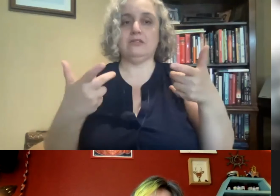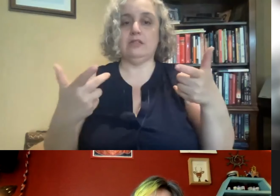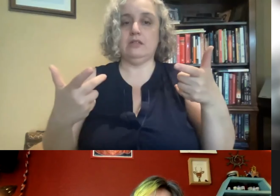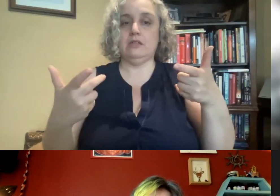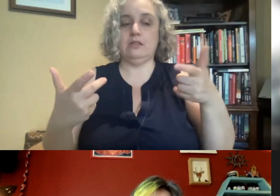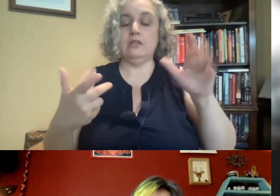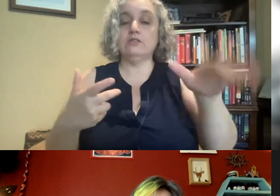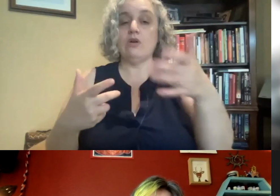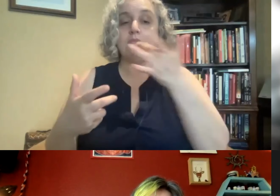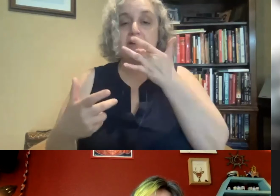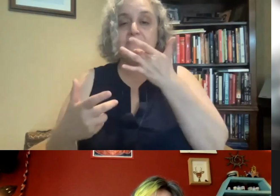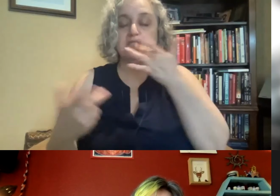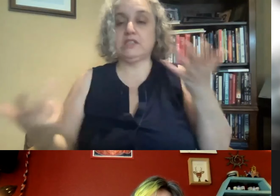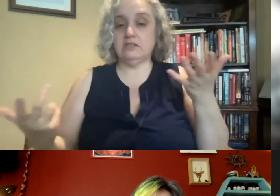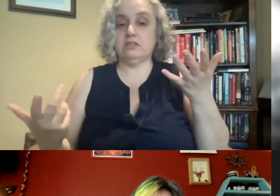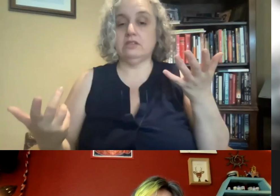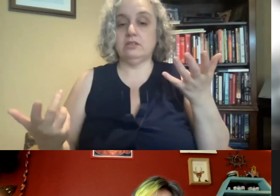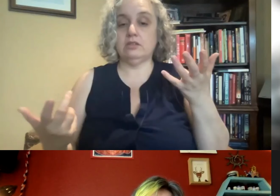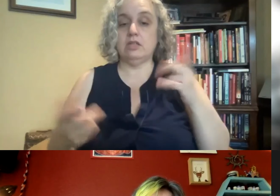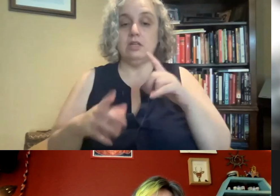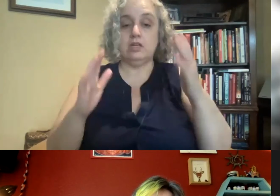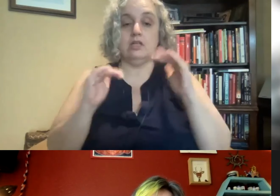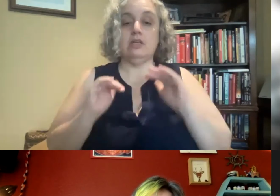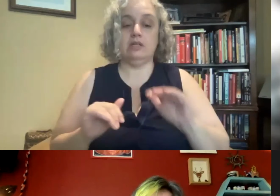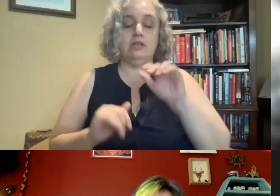Vera Roberts: Now Alison, you have